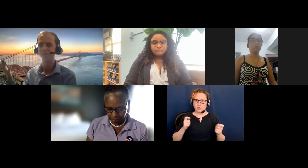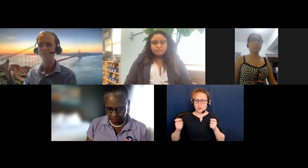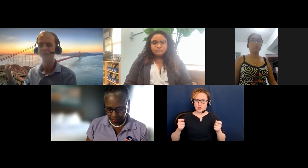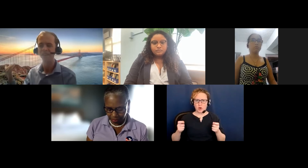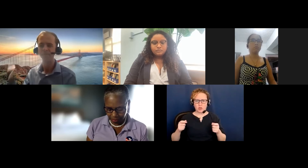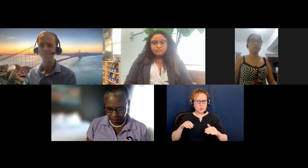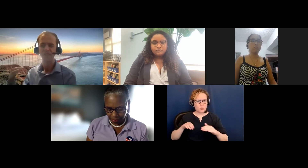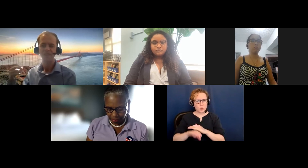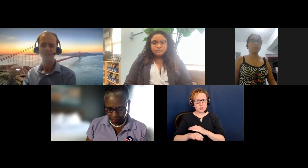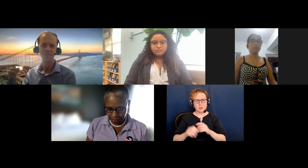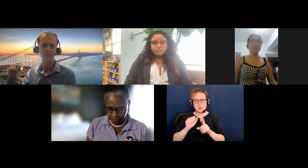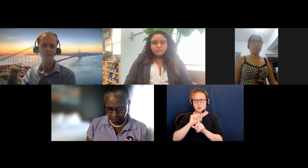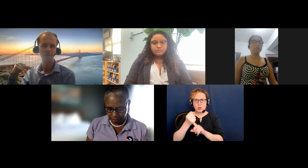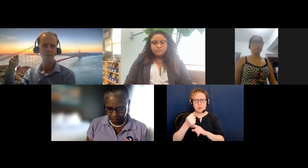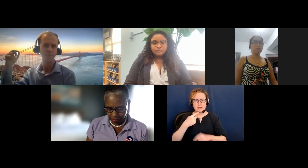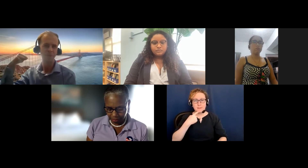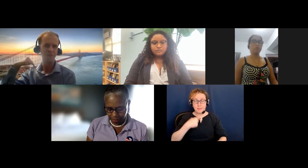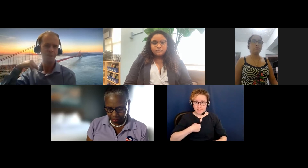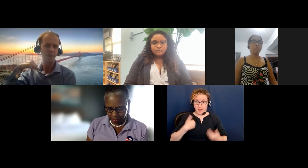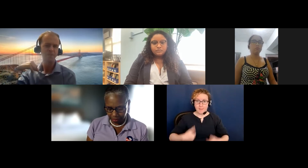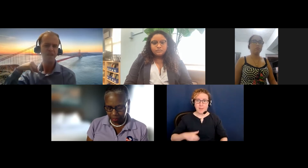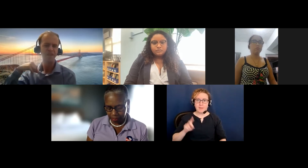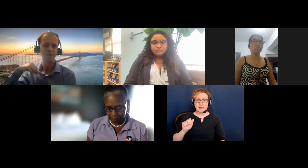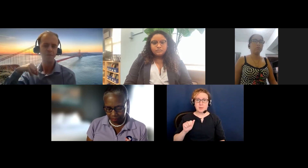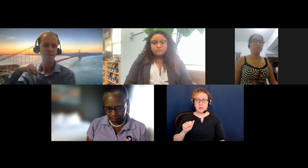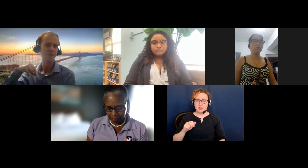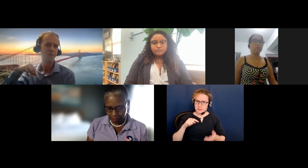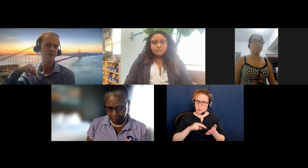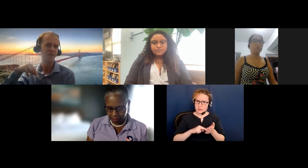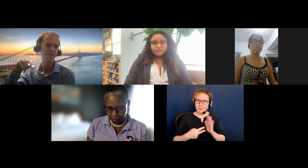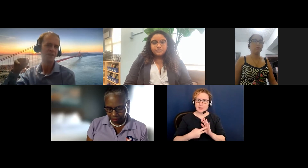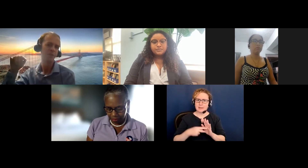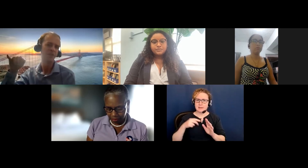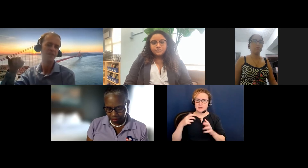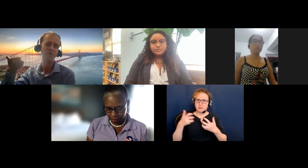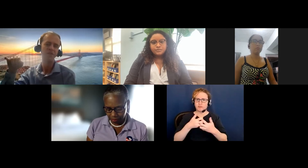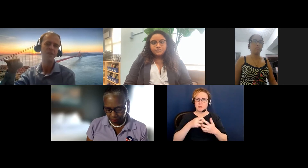and say I have a disability, this is what it means for the situation and this is what you need to do